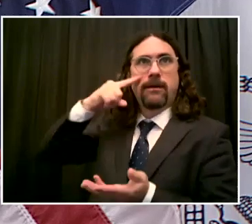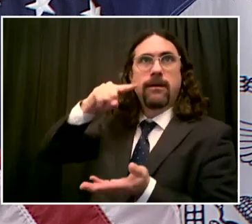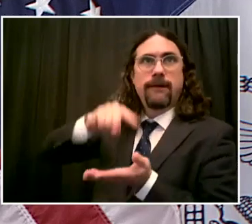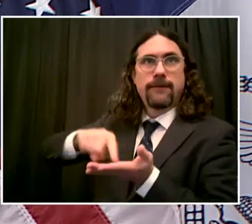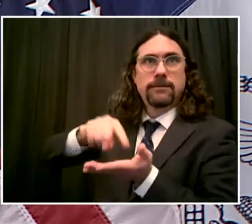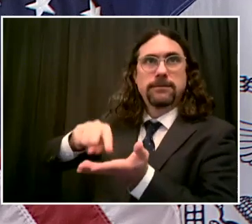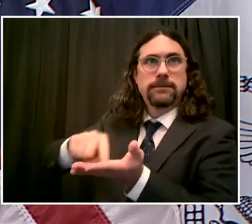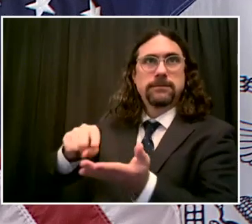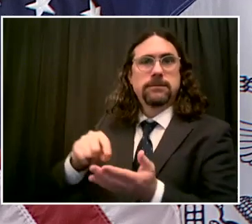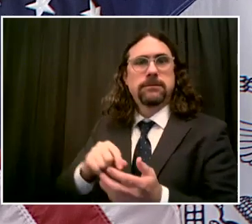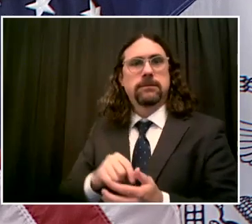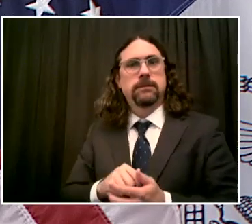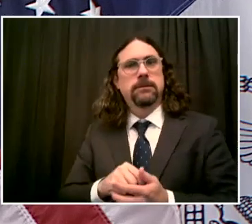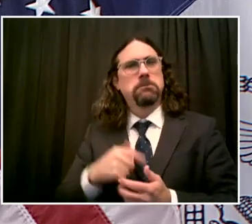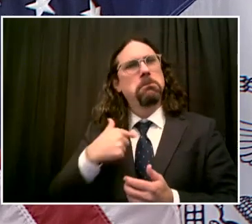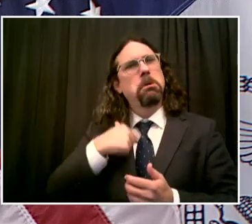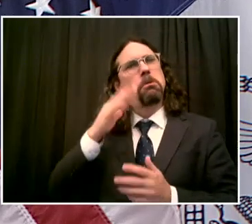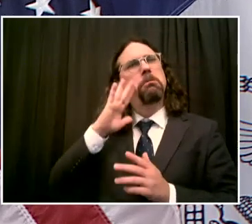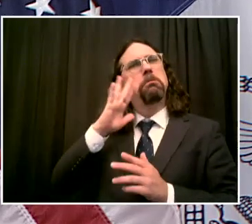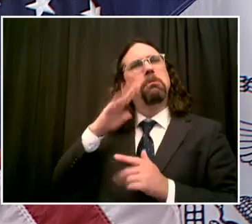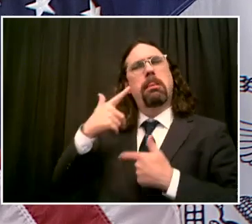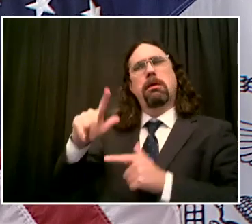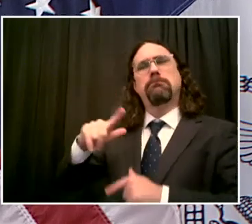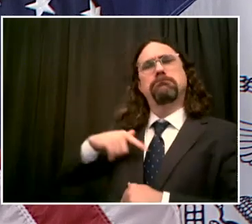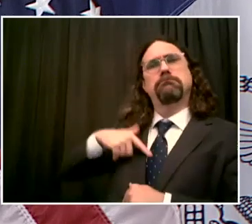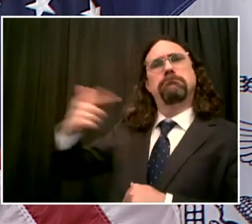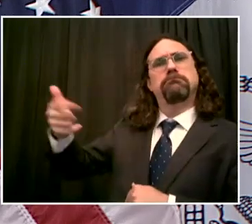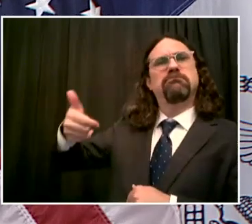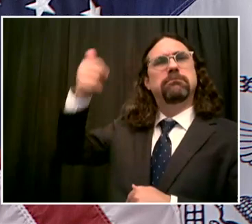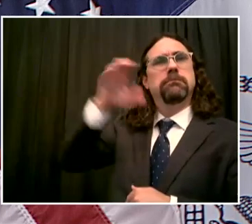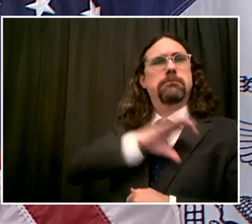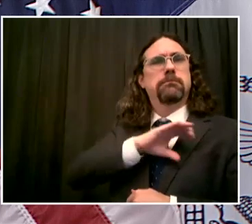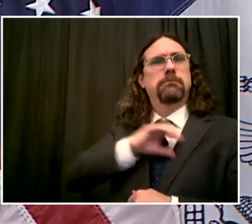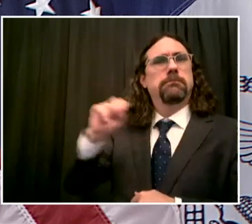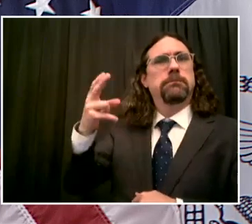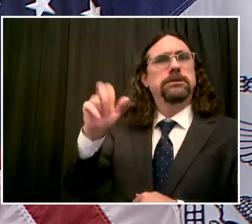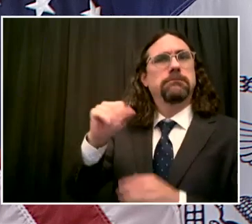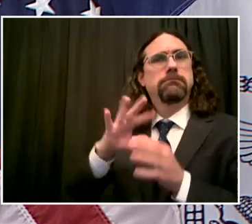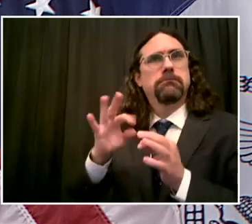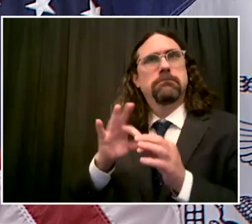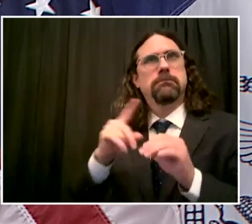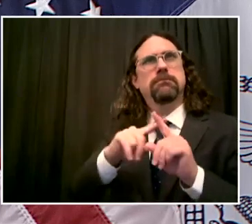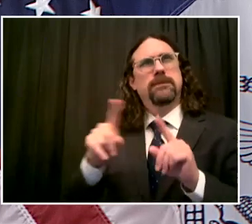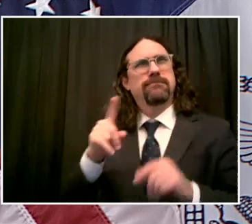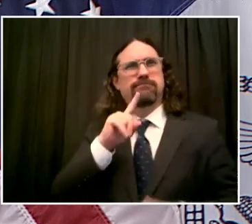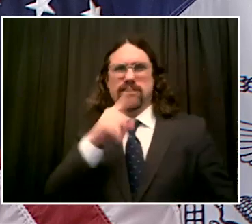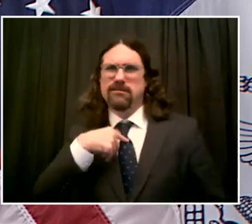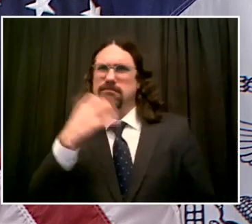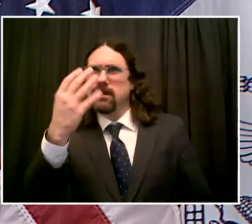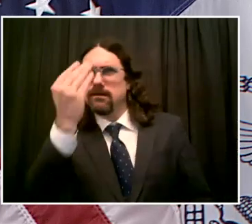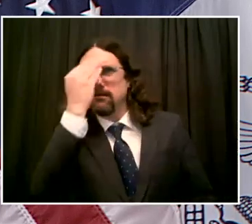TYIRNG TO CHARACTERIZE WHEN WE